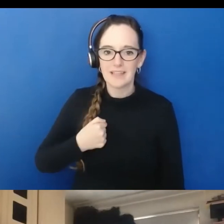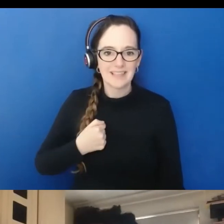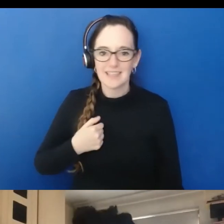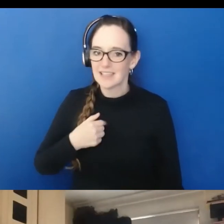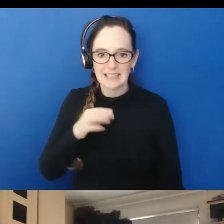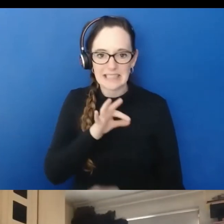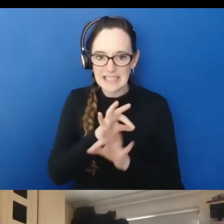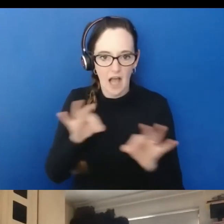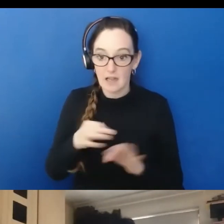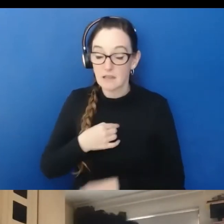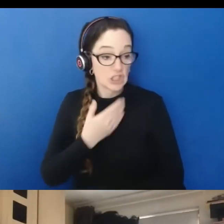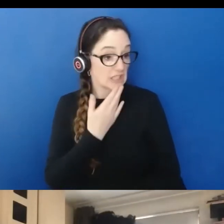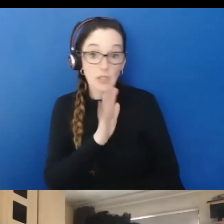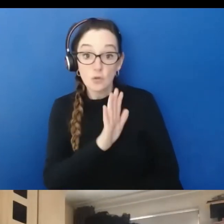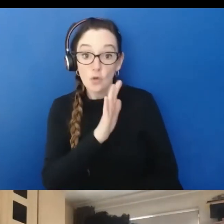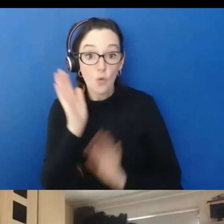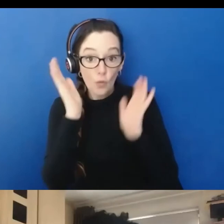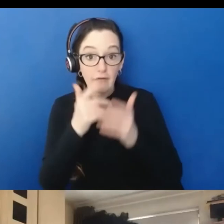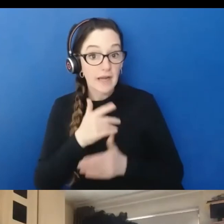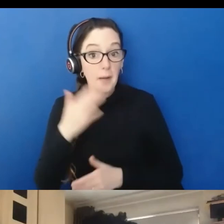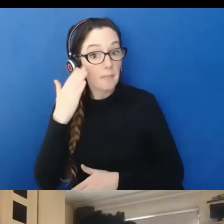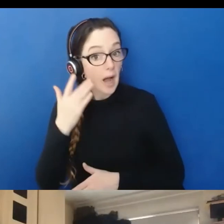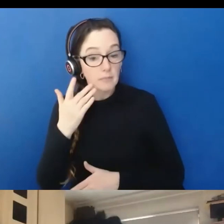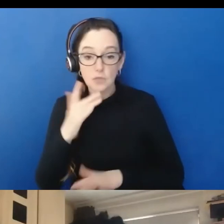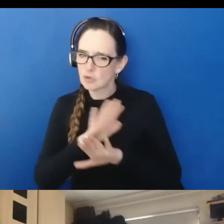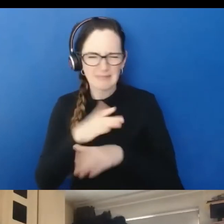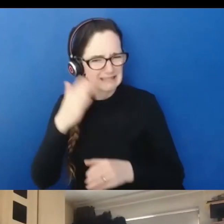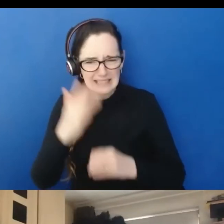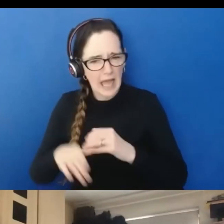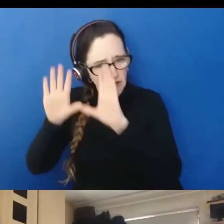This is true Soledad, could you give us an example of a project too?